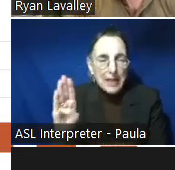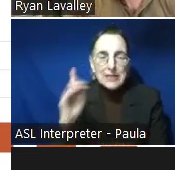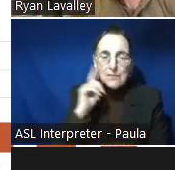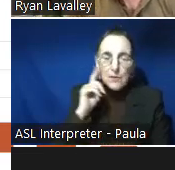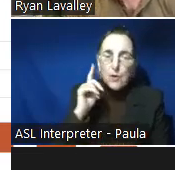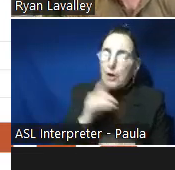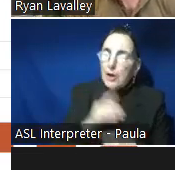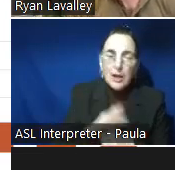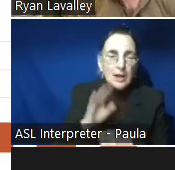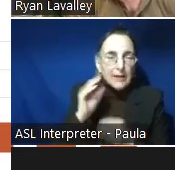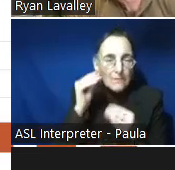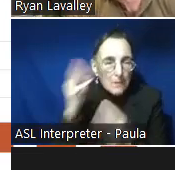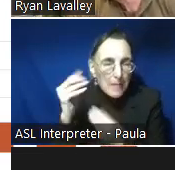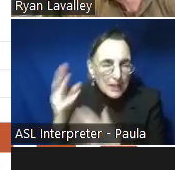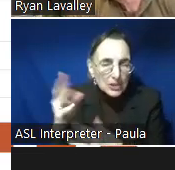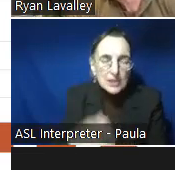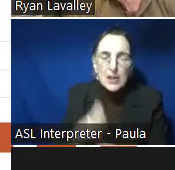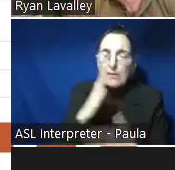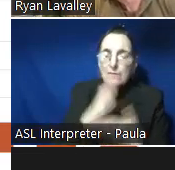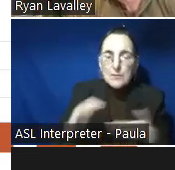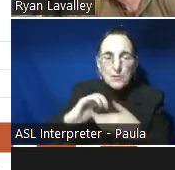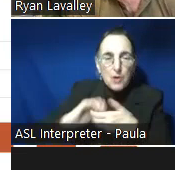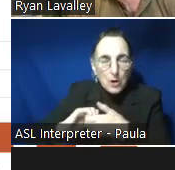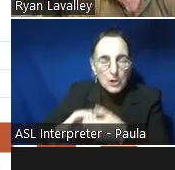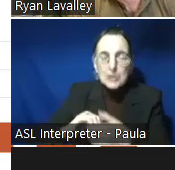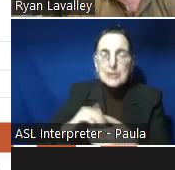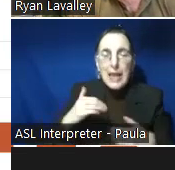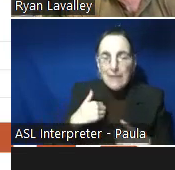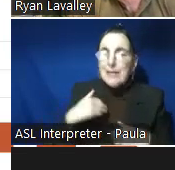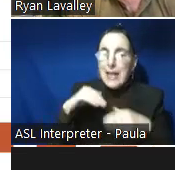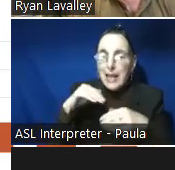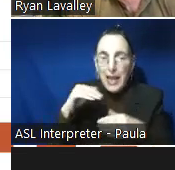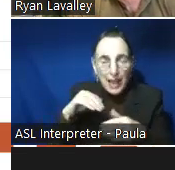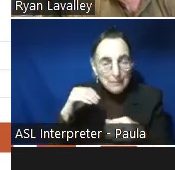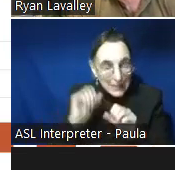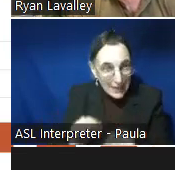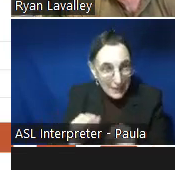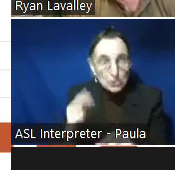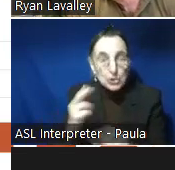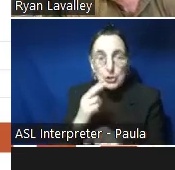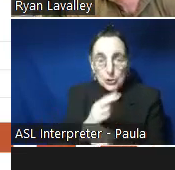database is what brings them to the table. They're interested in seeing our data the coalition has